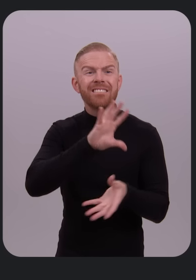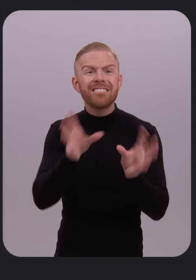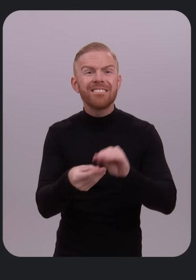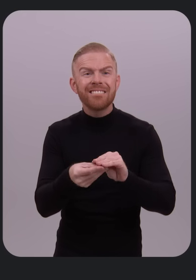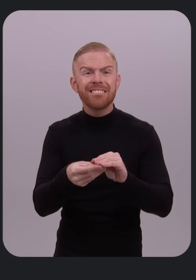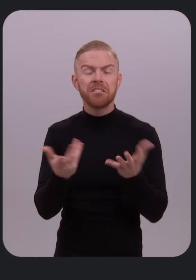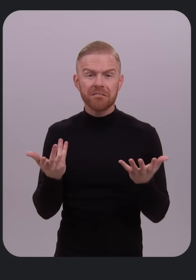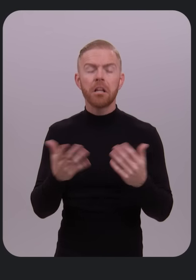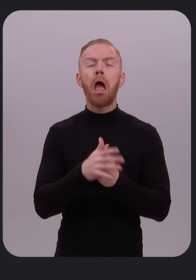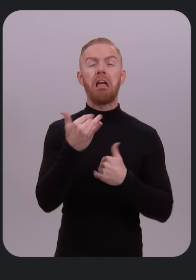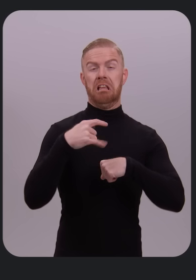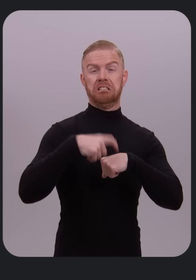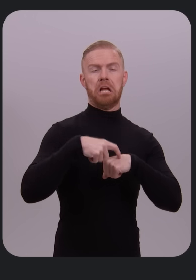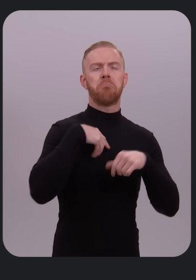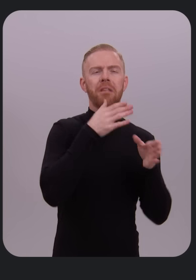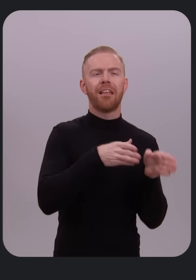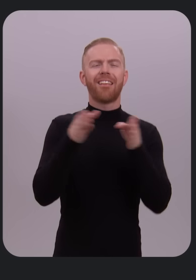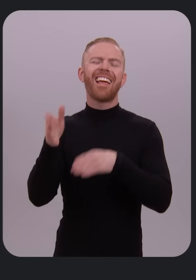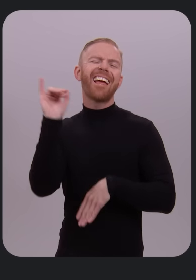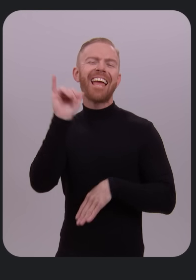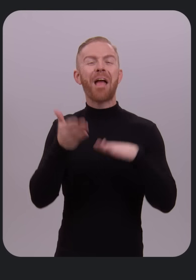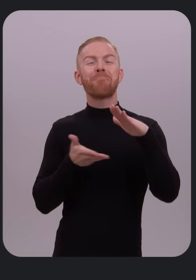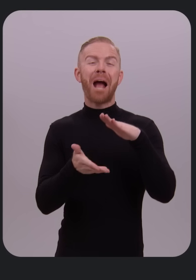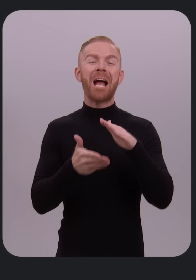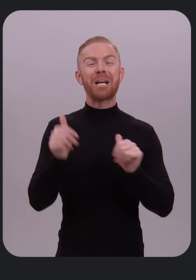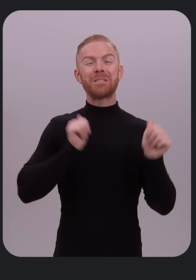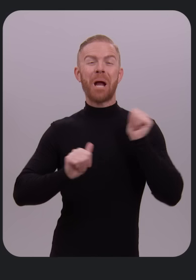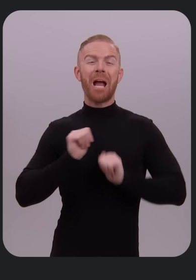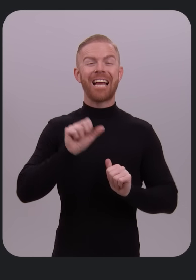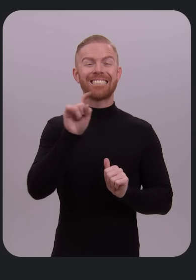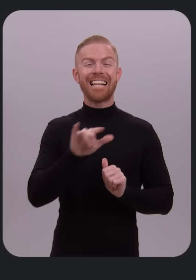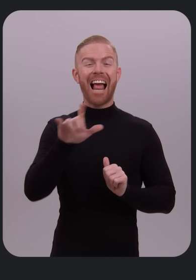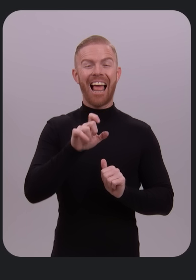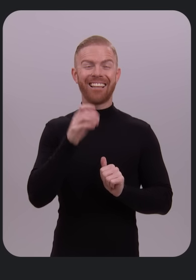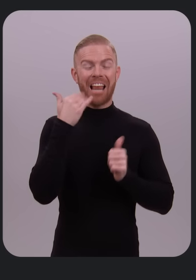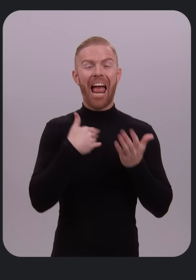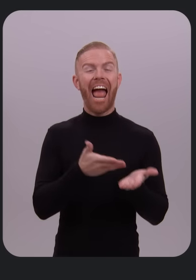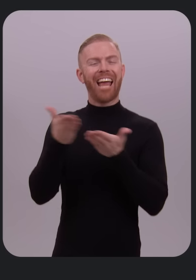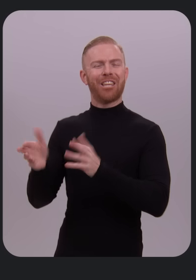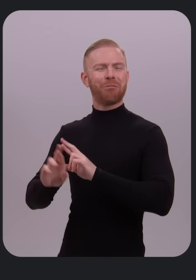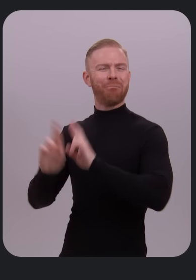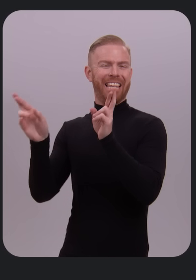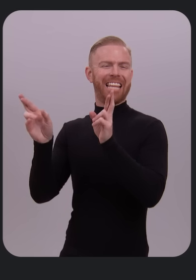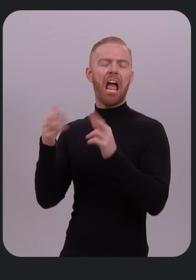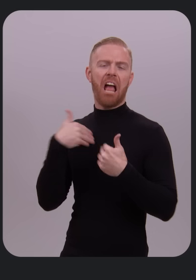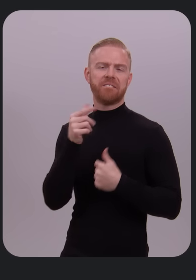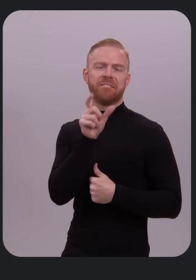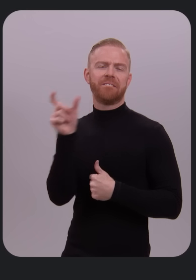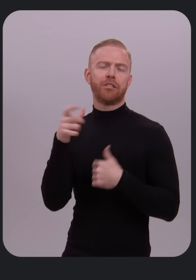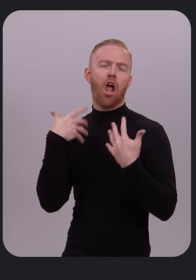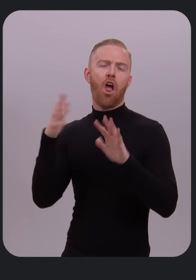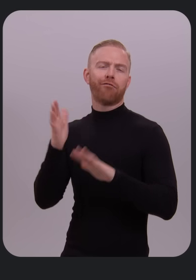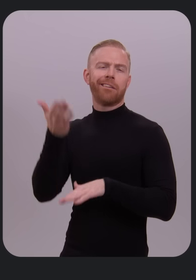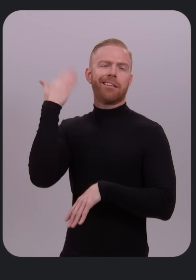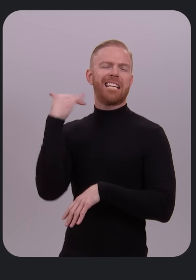going to do this baking show style. And I'm going to jump to another tab that I ran right before this keynote, with the same prompt.